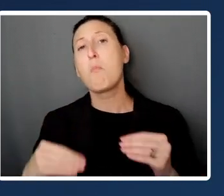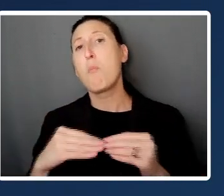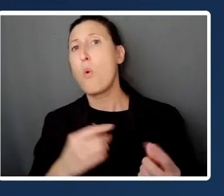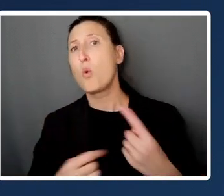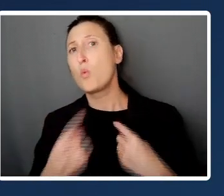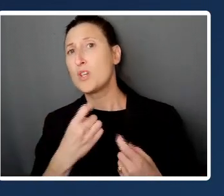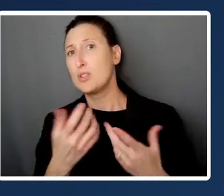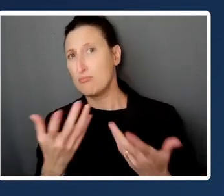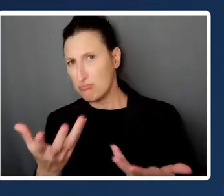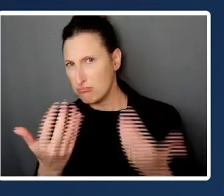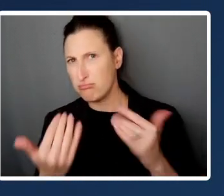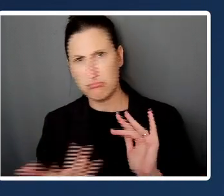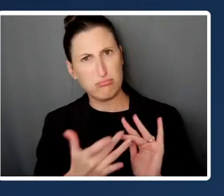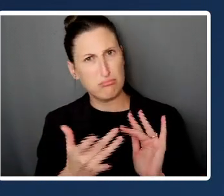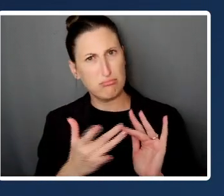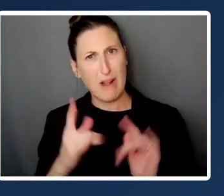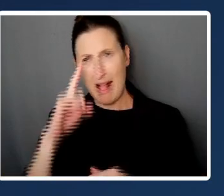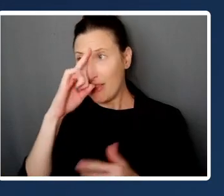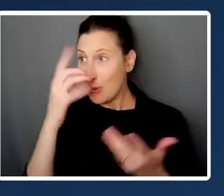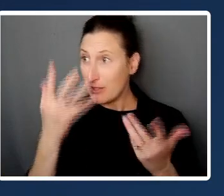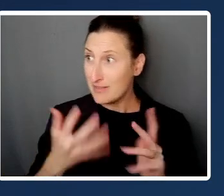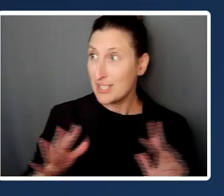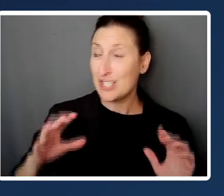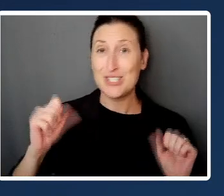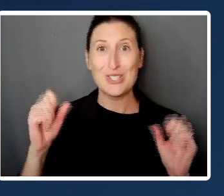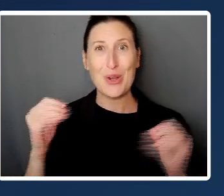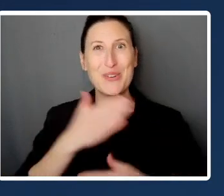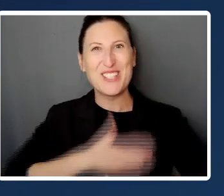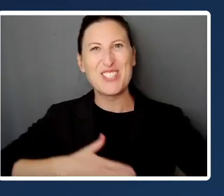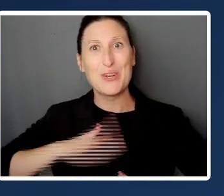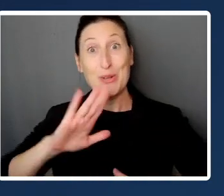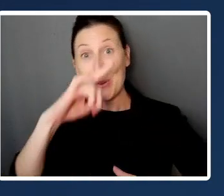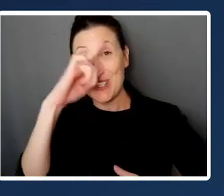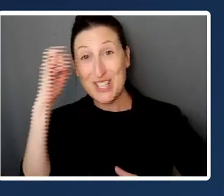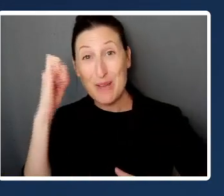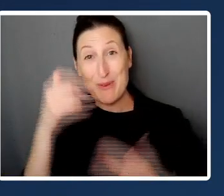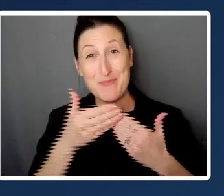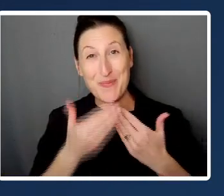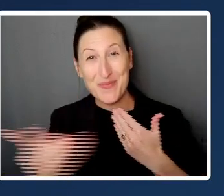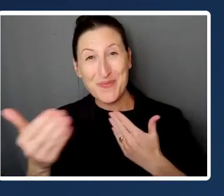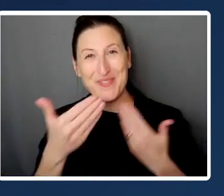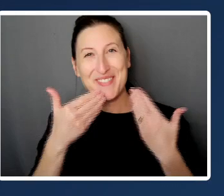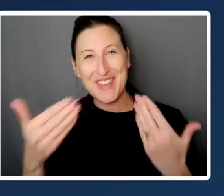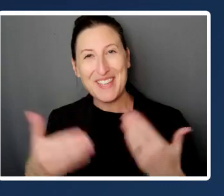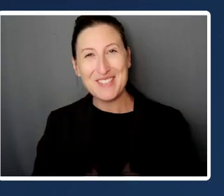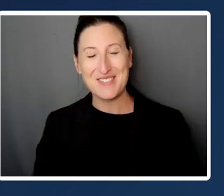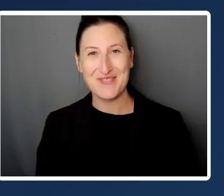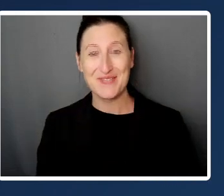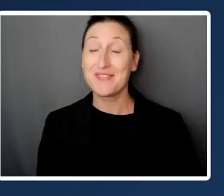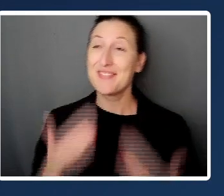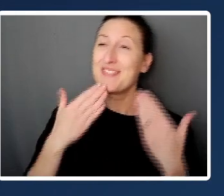that concludes our session. So, everyone, enjoy the rest of your summer. Thank you. Kathleen Pool: Thank you.